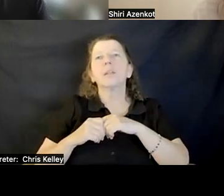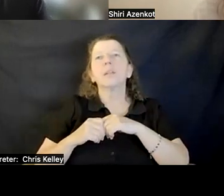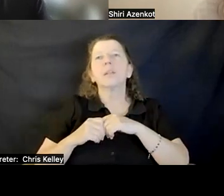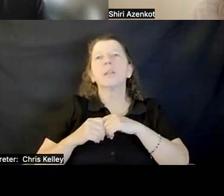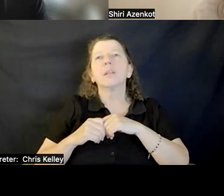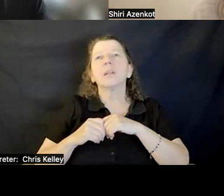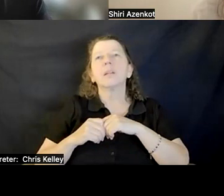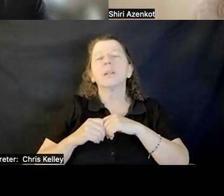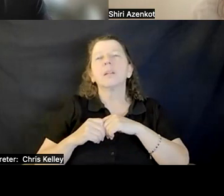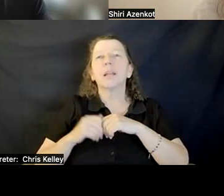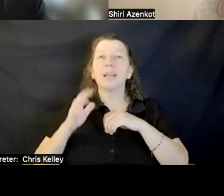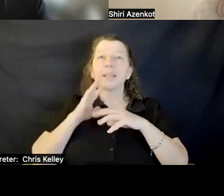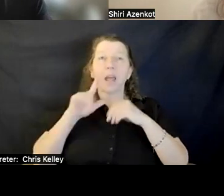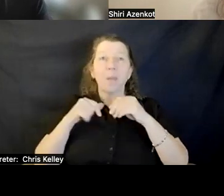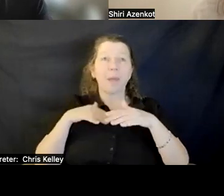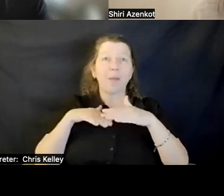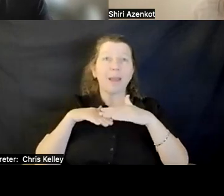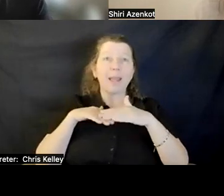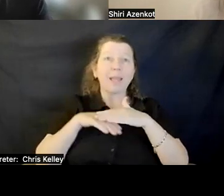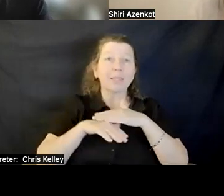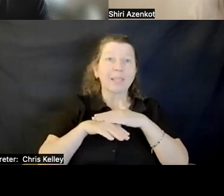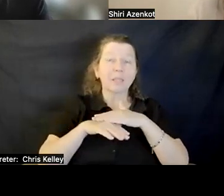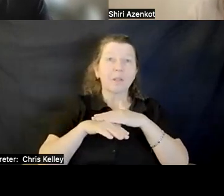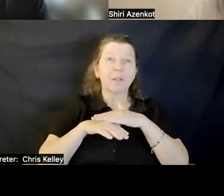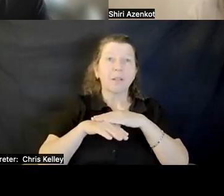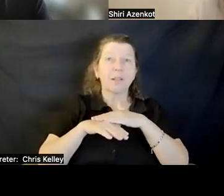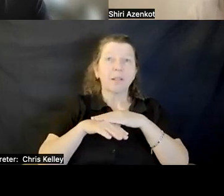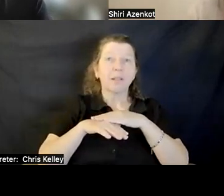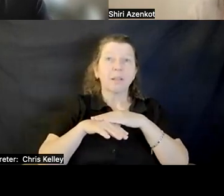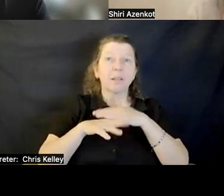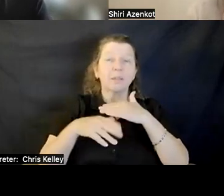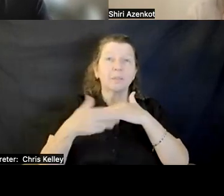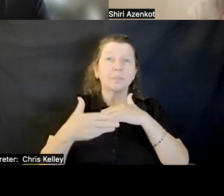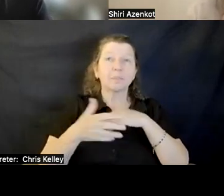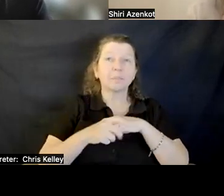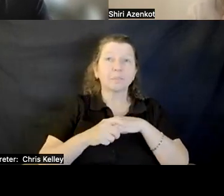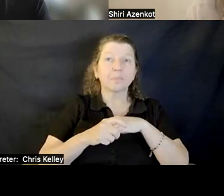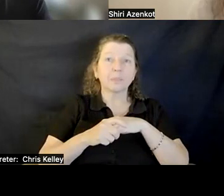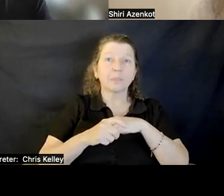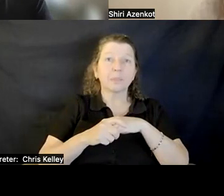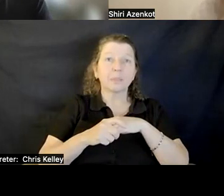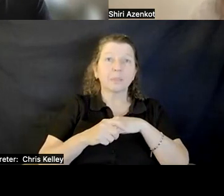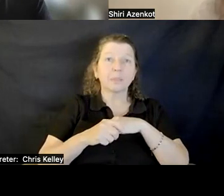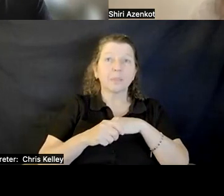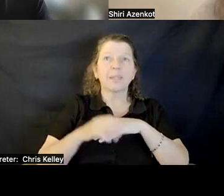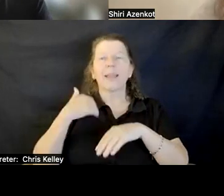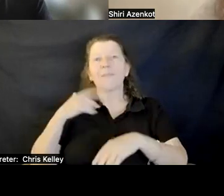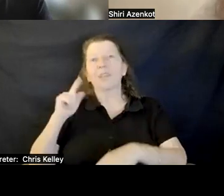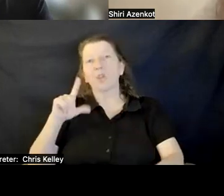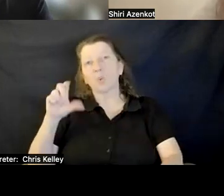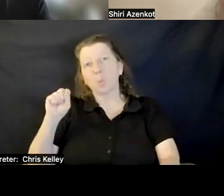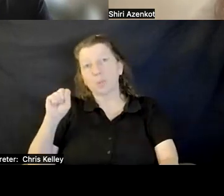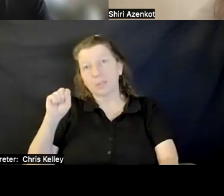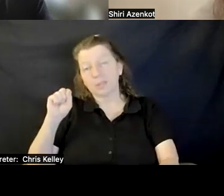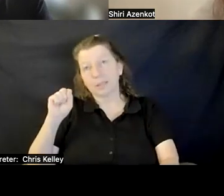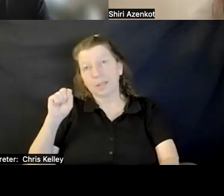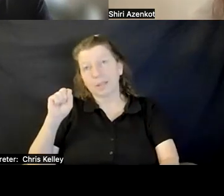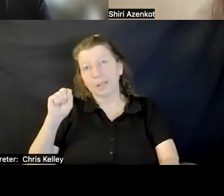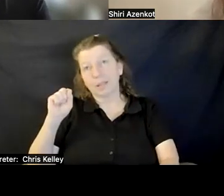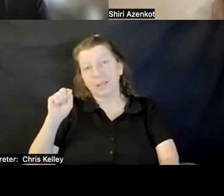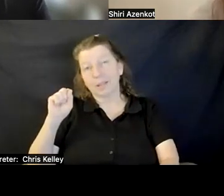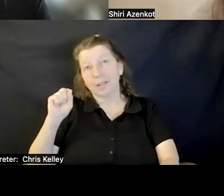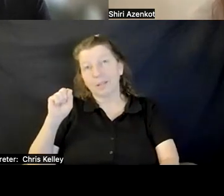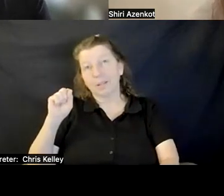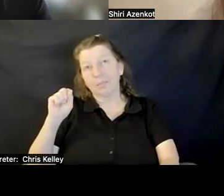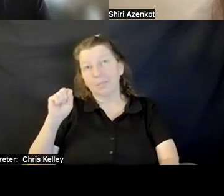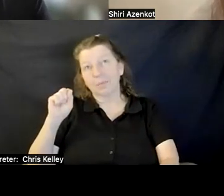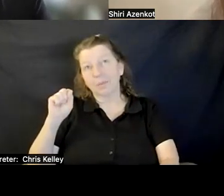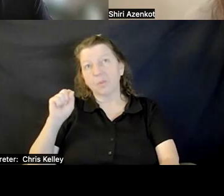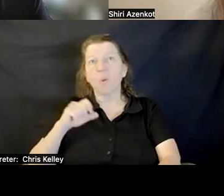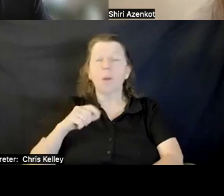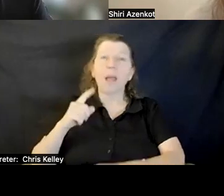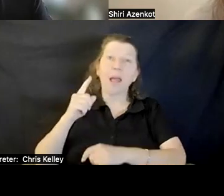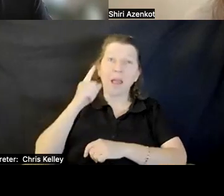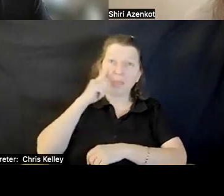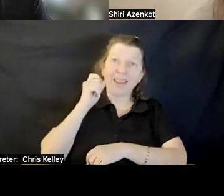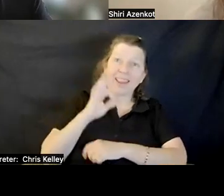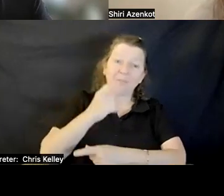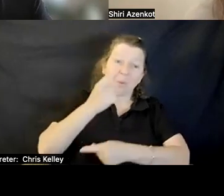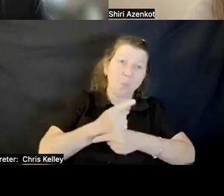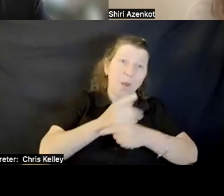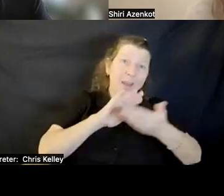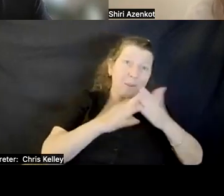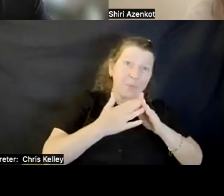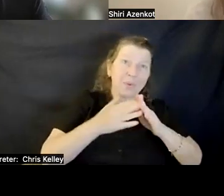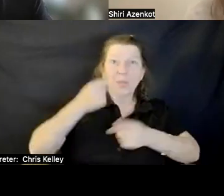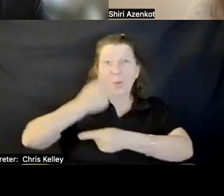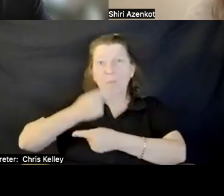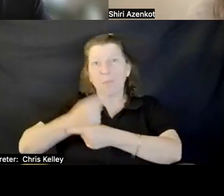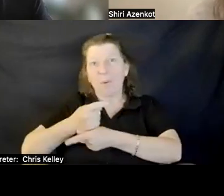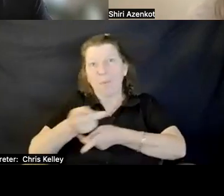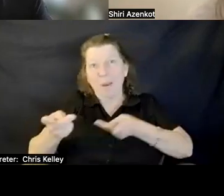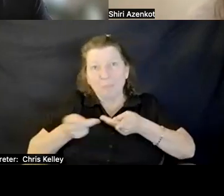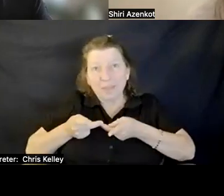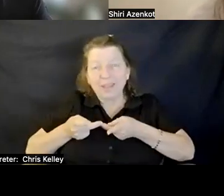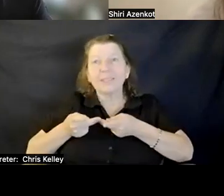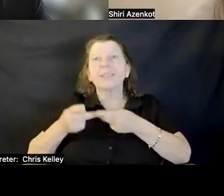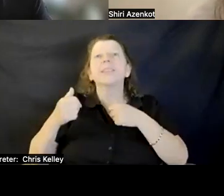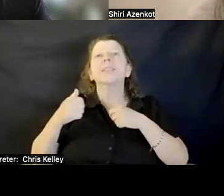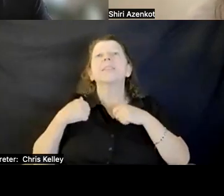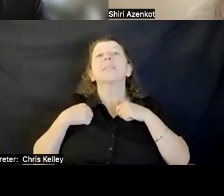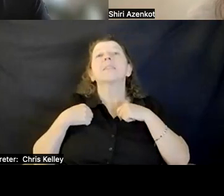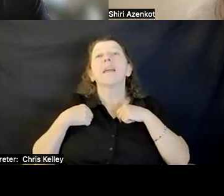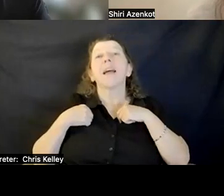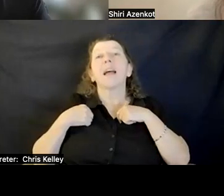accessible authoring tools. I feel in the right community. I found this community last